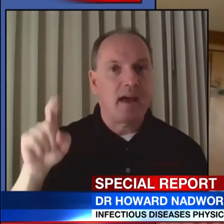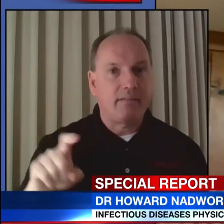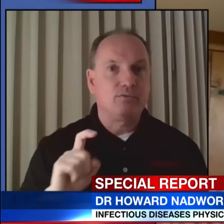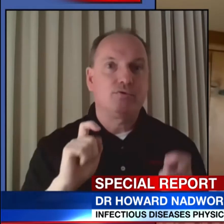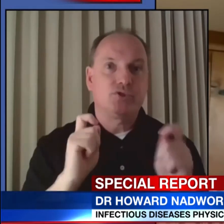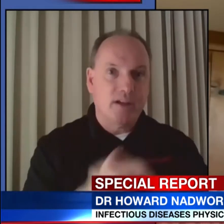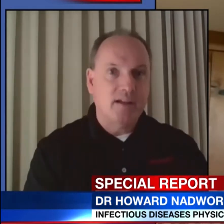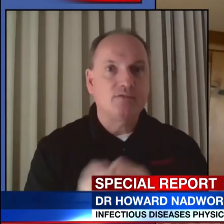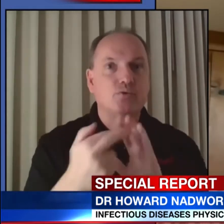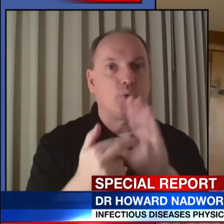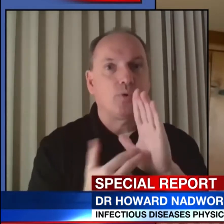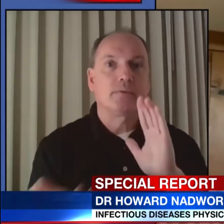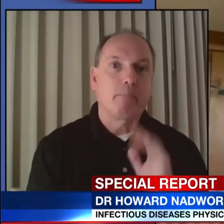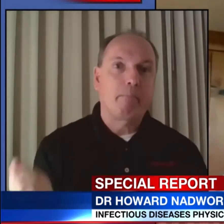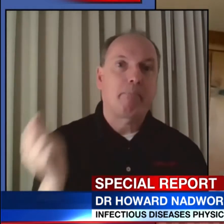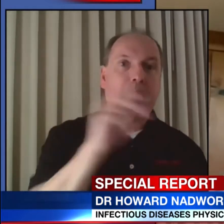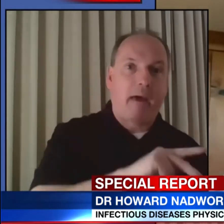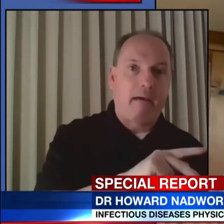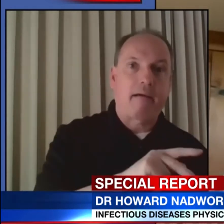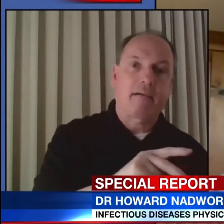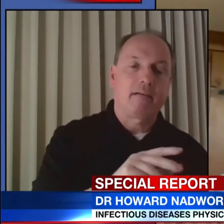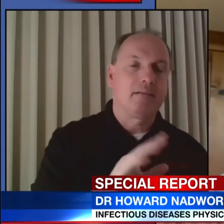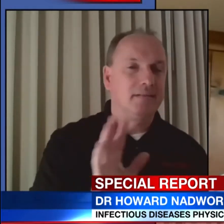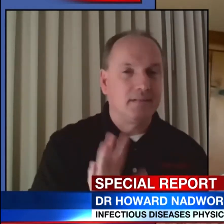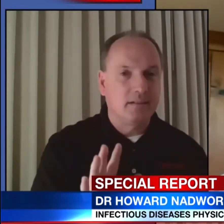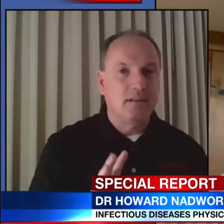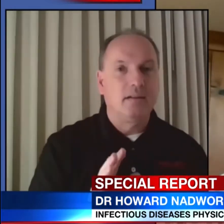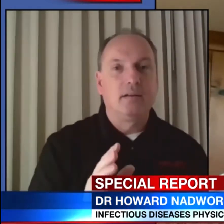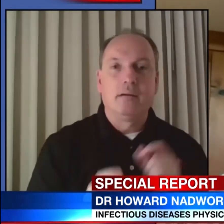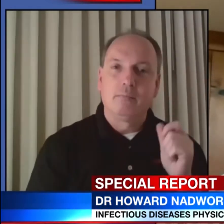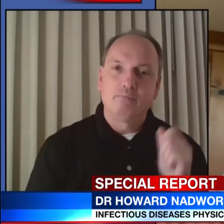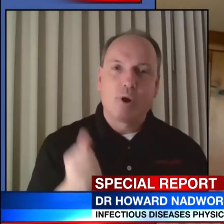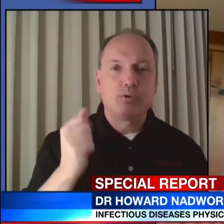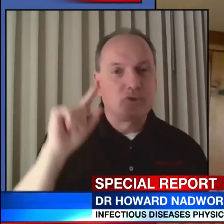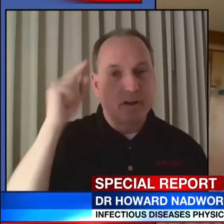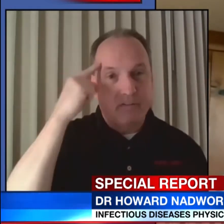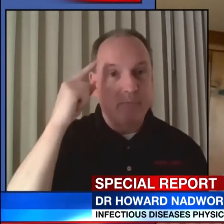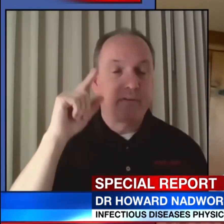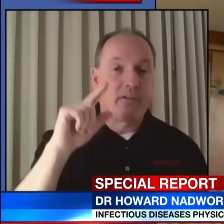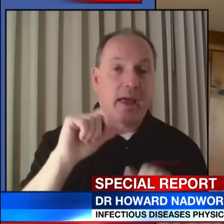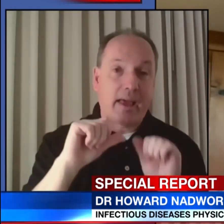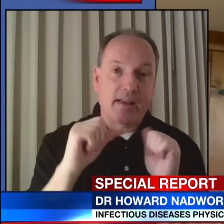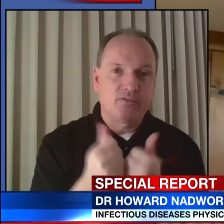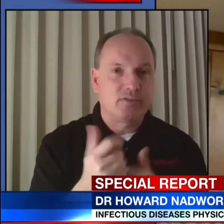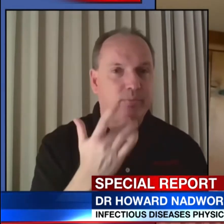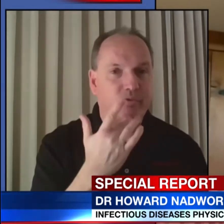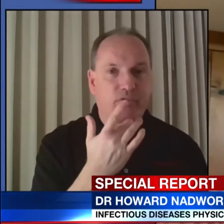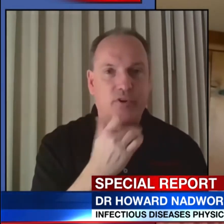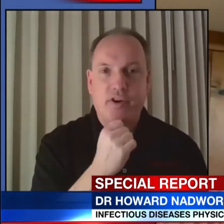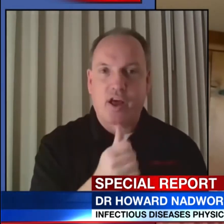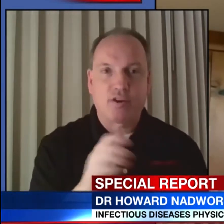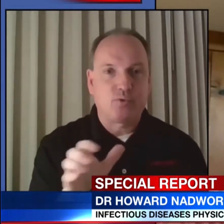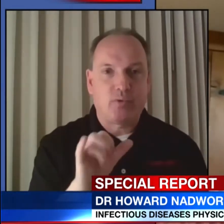GROUP OR THE PROTECTION IS MUCH LESS THAN 95 PERCENT, THEY WILL HAVE TO THEN